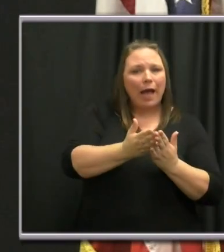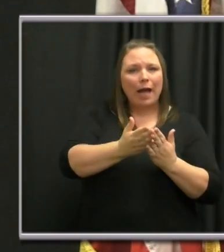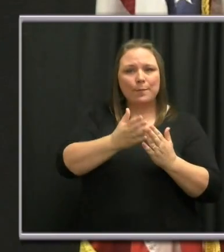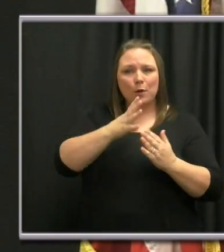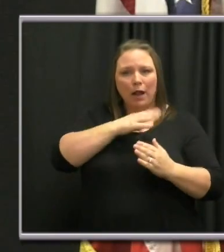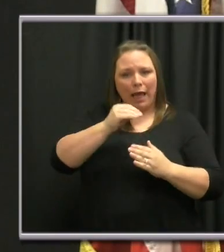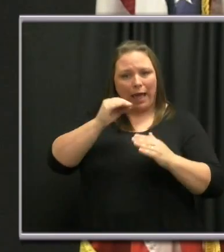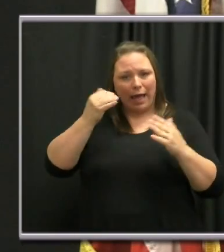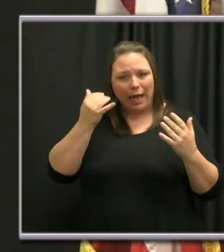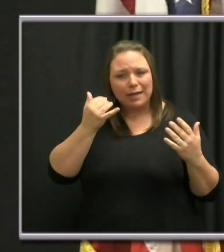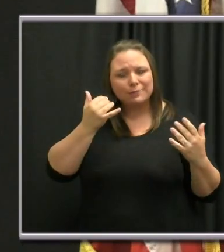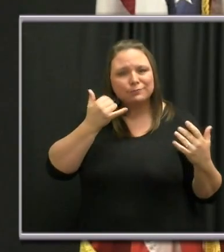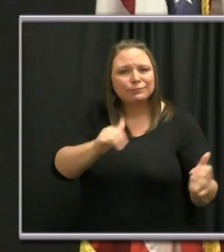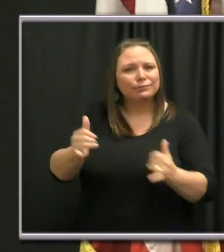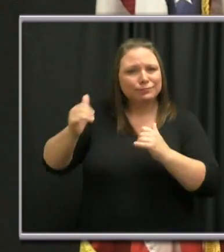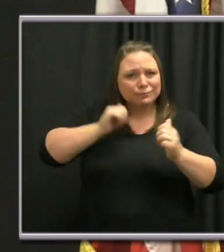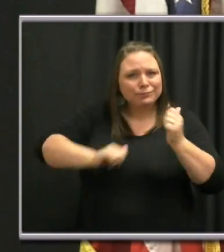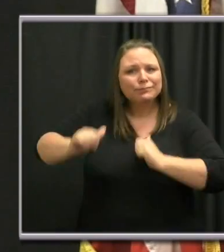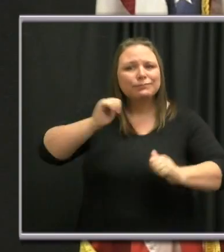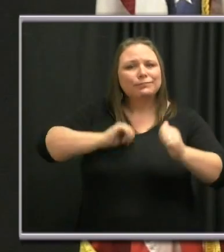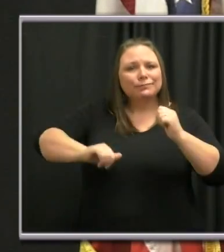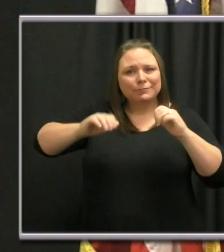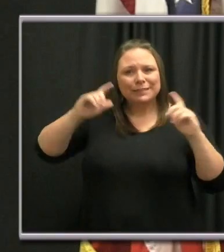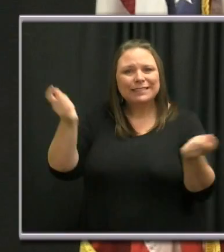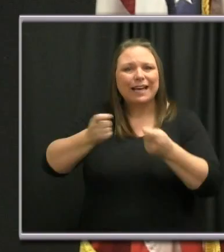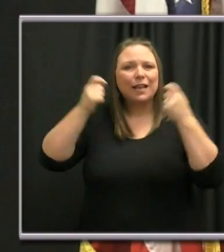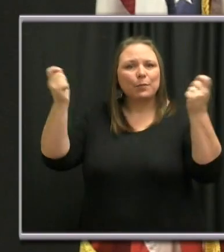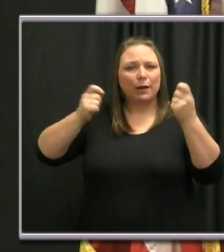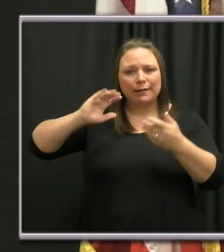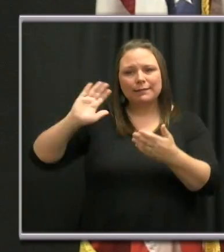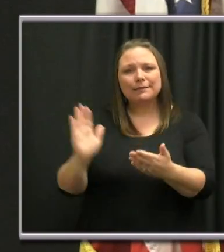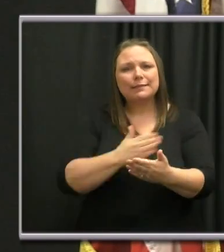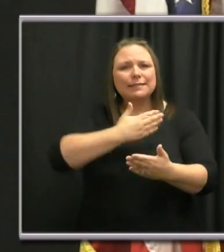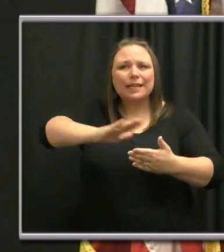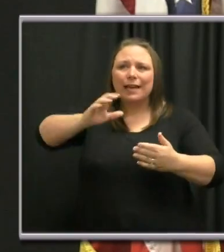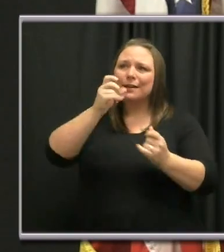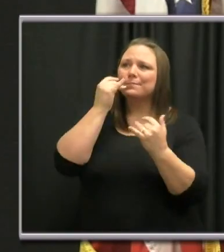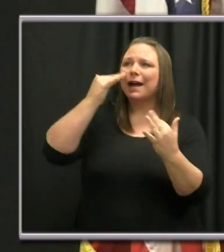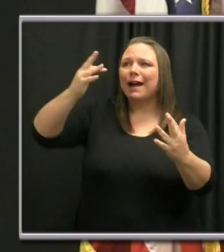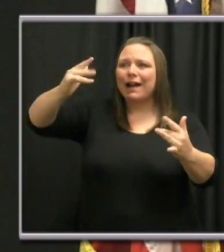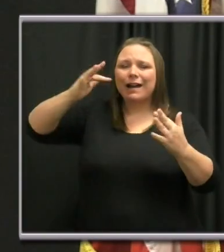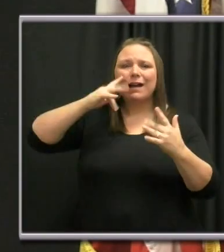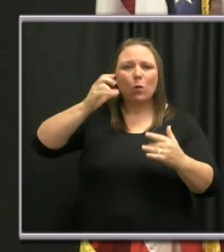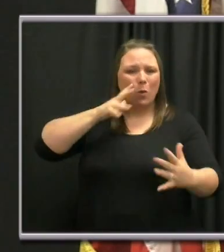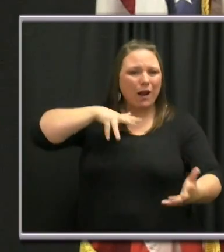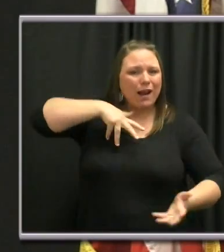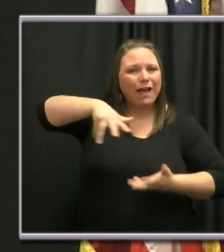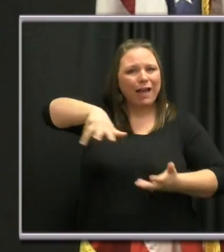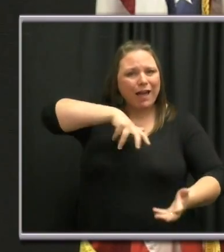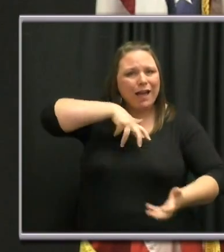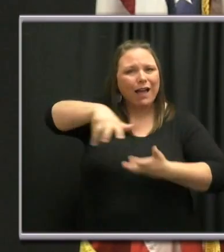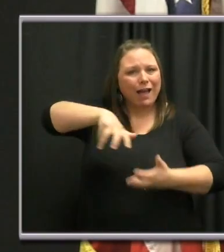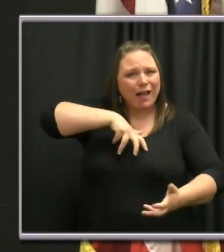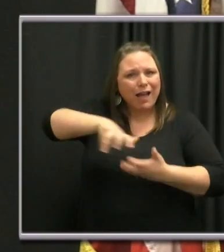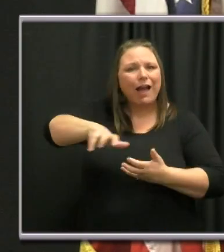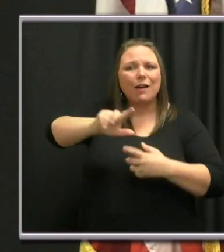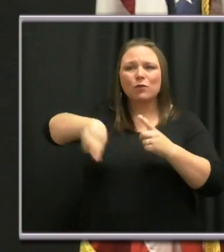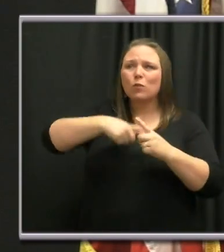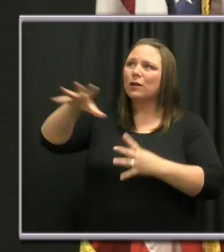HOLY PLAY OF DANCING LIKE NO ONE IS WATCHING SINGING AT THE